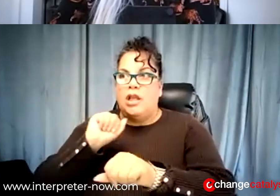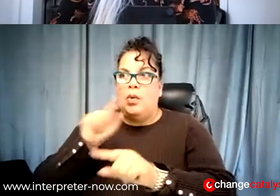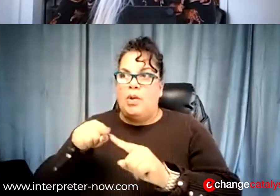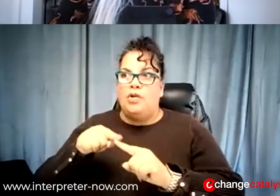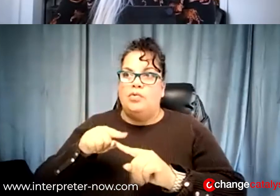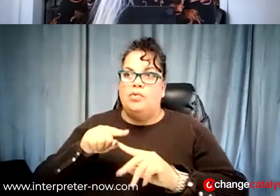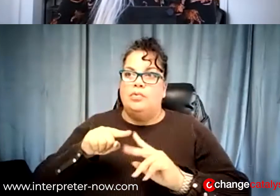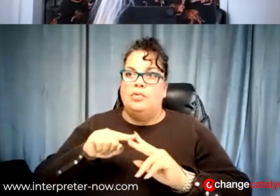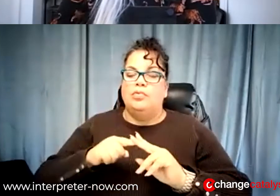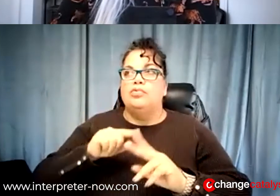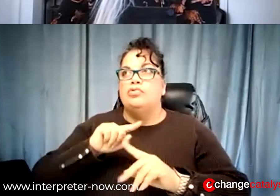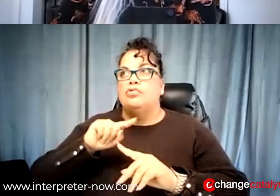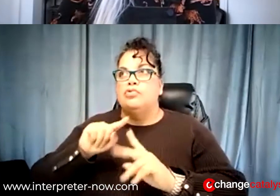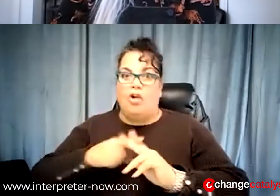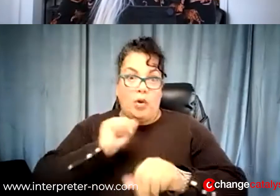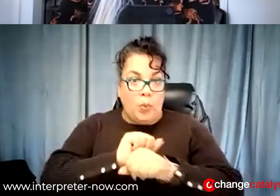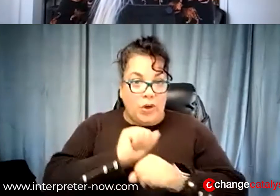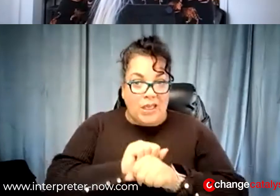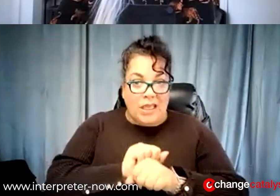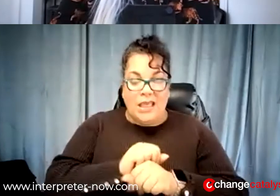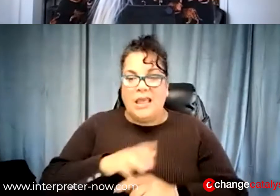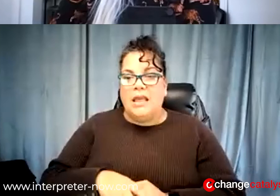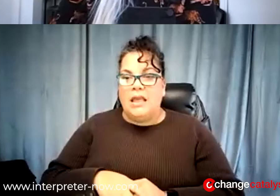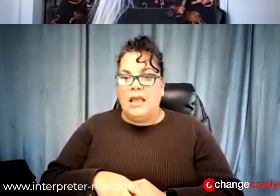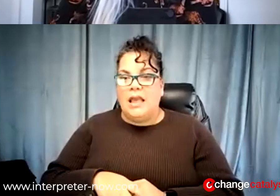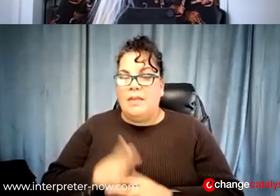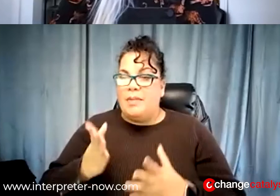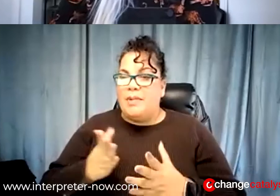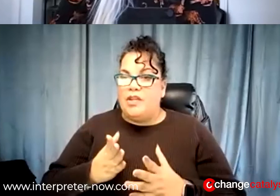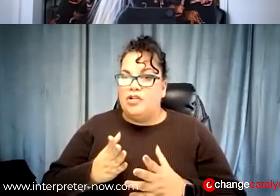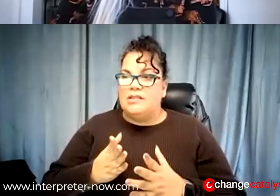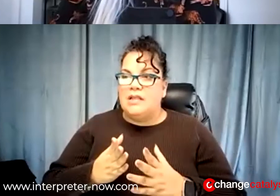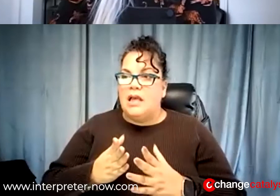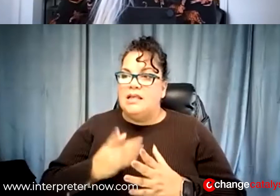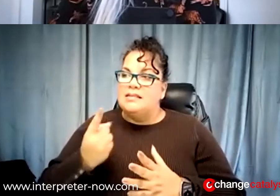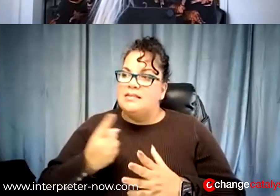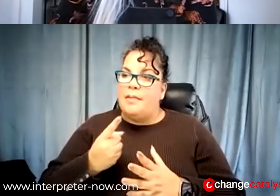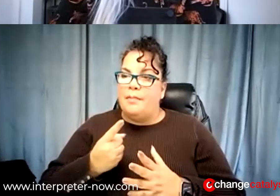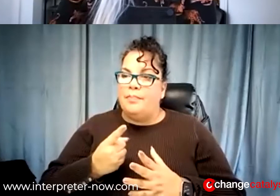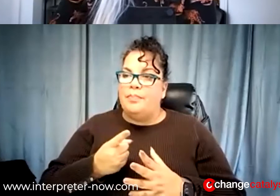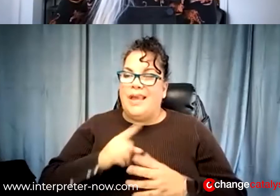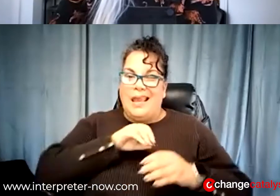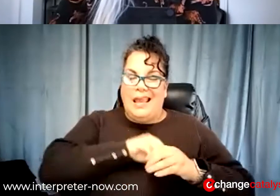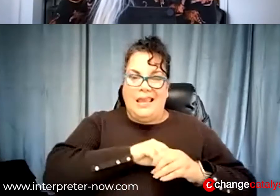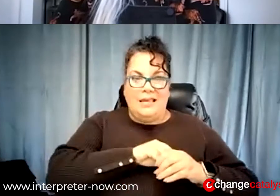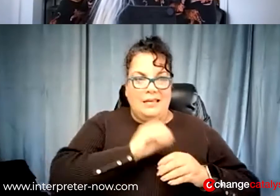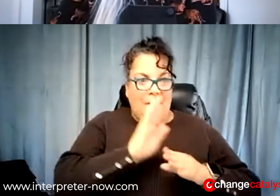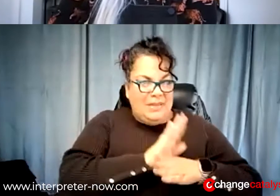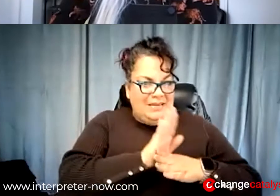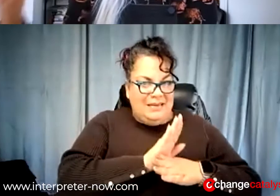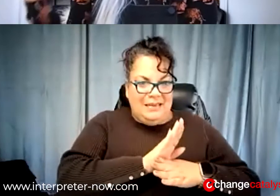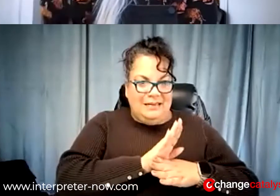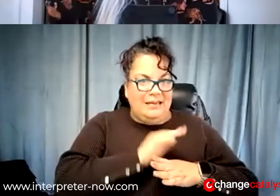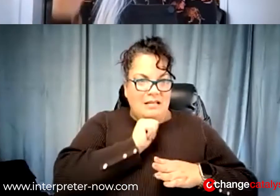maybe internal misalignment or friction, it's like, be a human first.